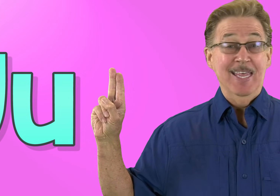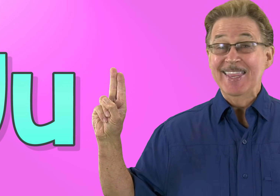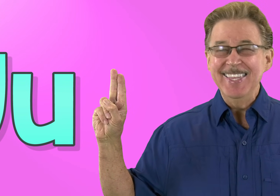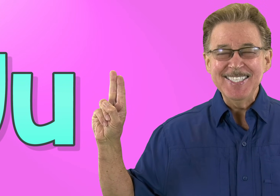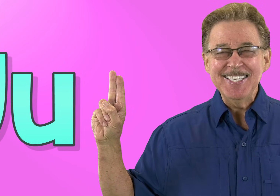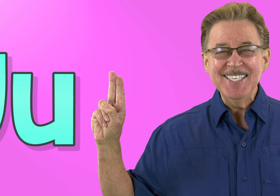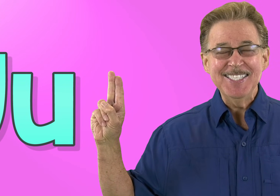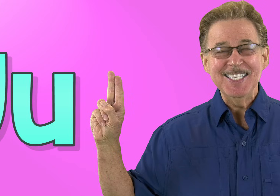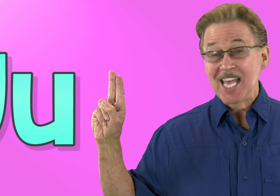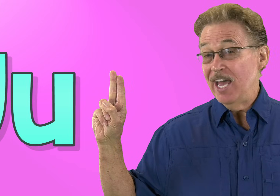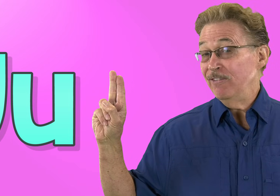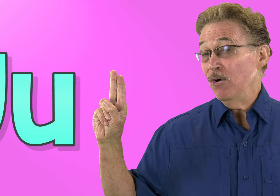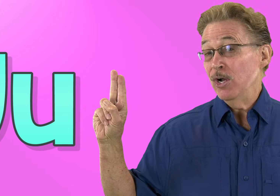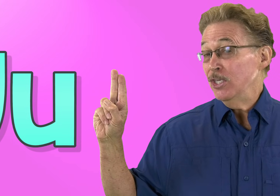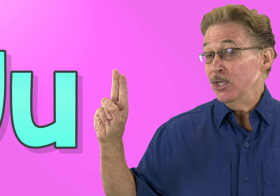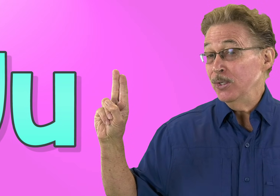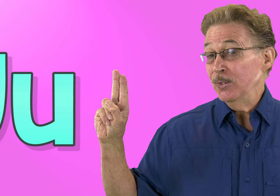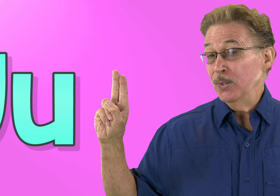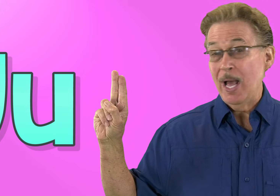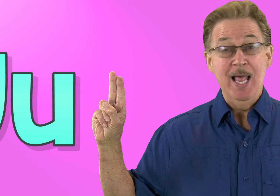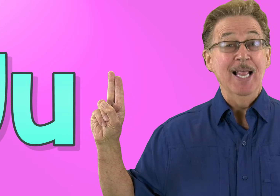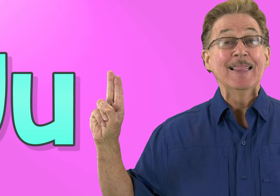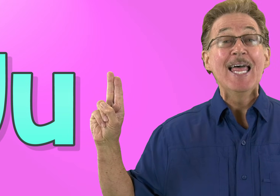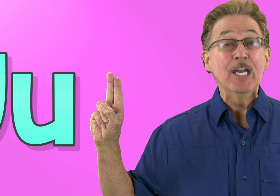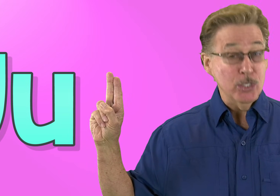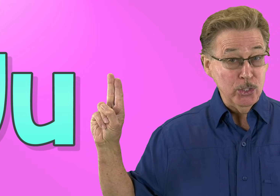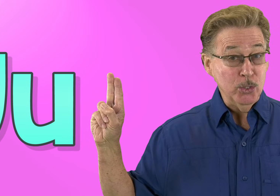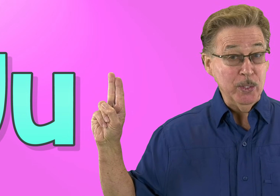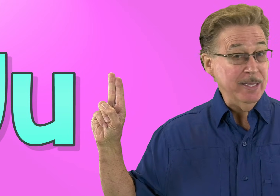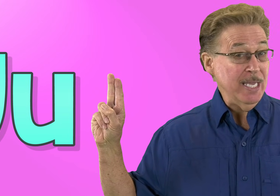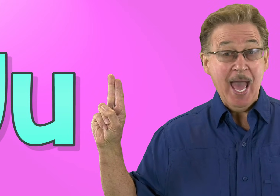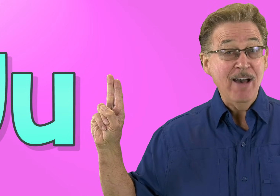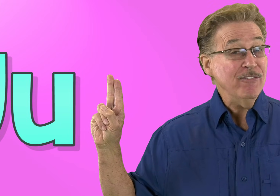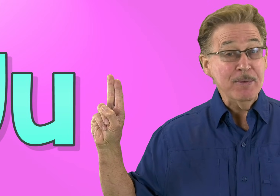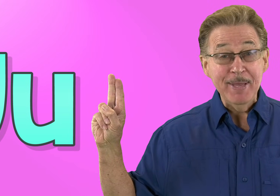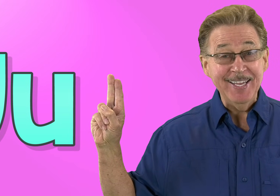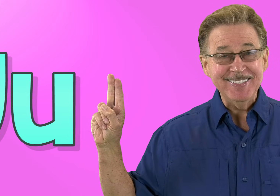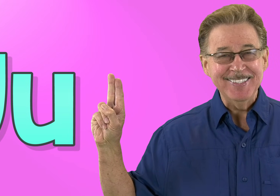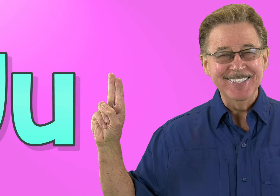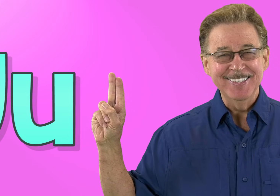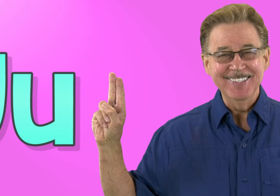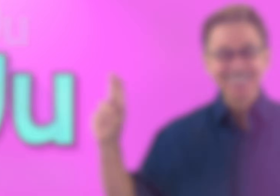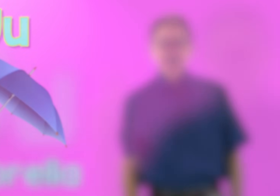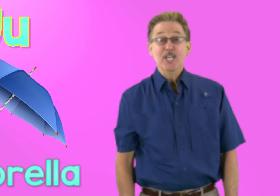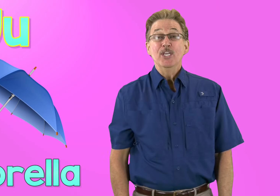This is the sign for U u Letter U u in the alphabet